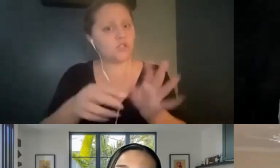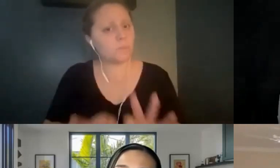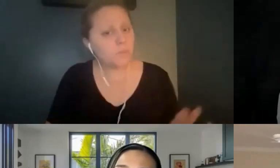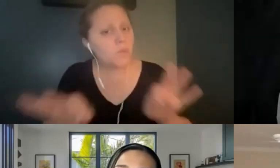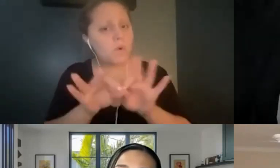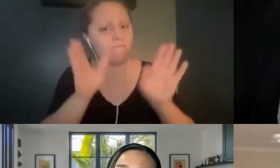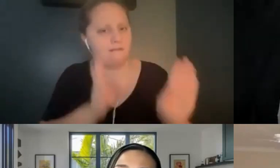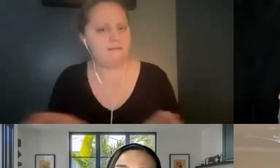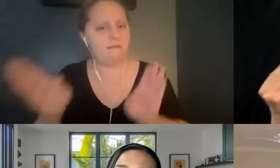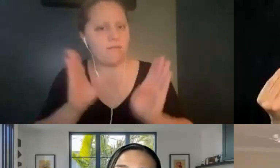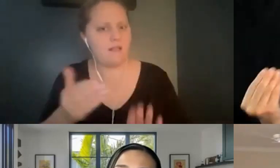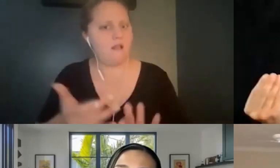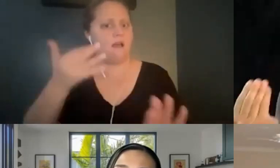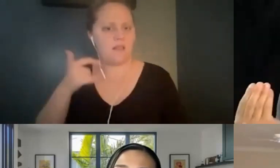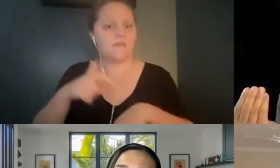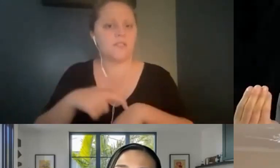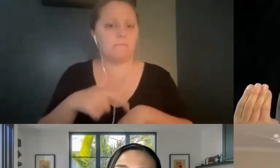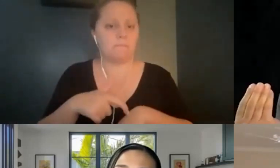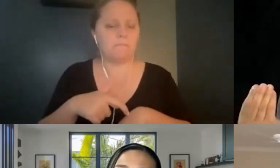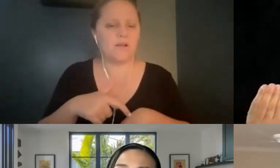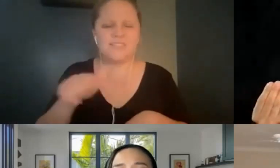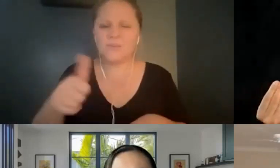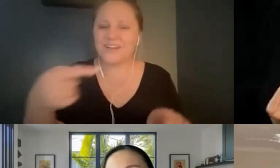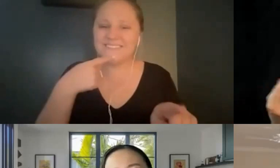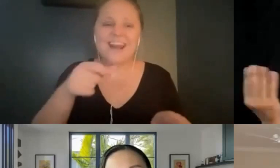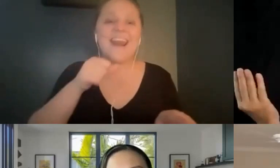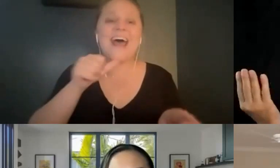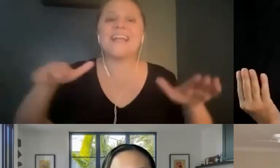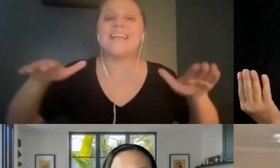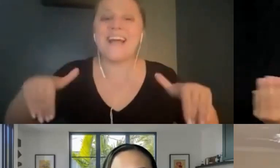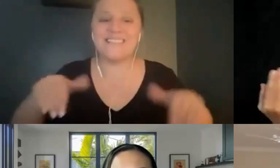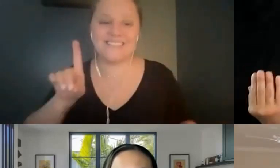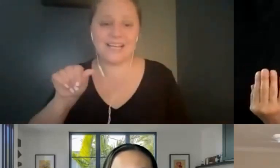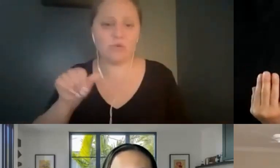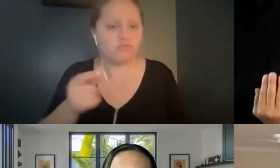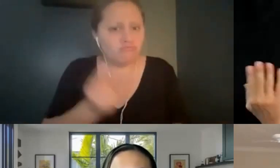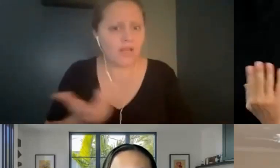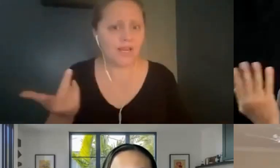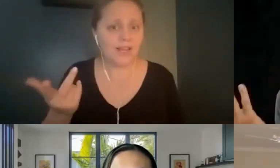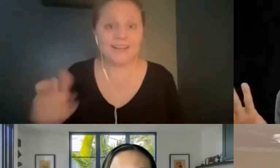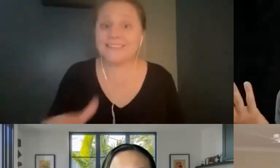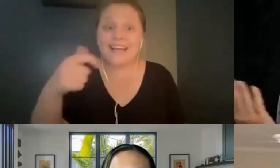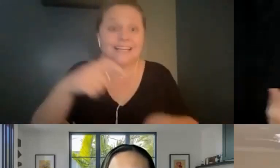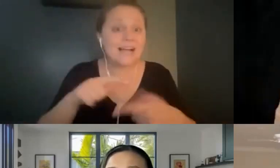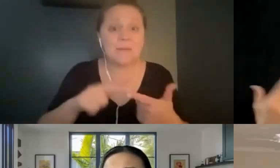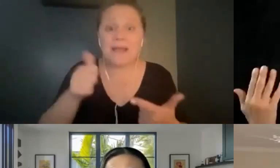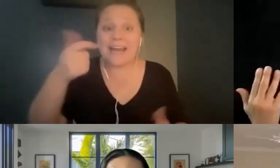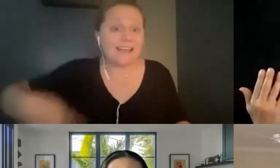Michelle or somebody said, "not yet disabled". Right, because at any time any one of us it could happen.